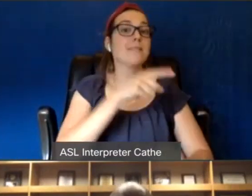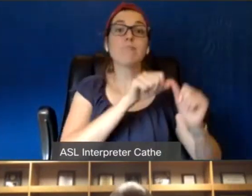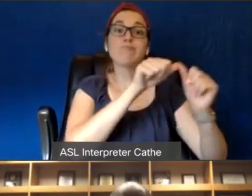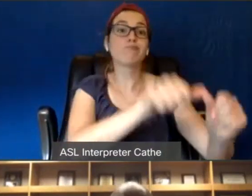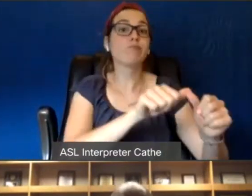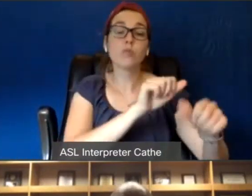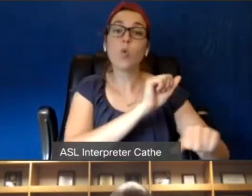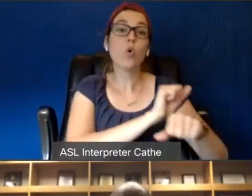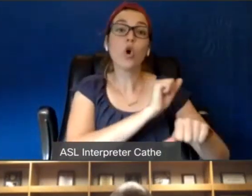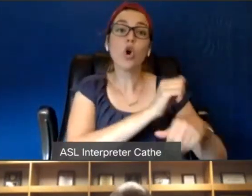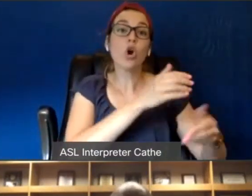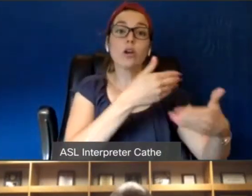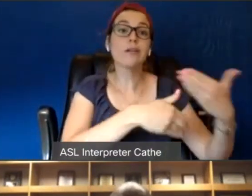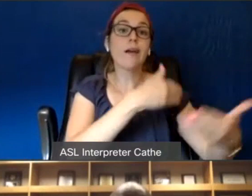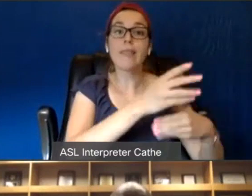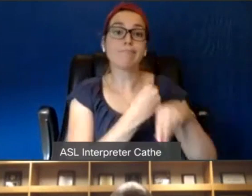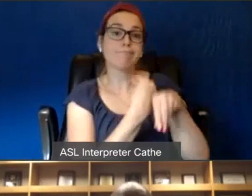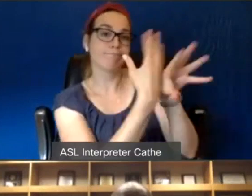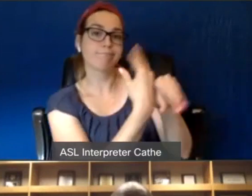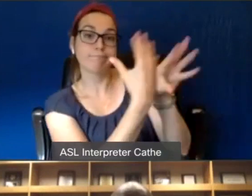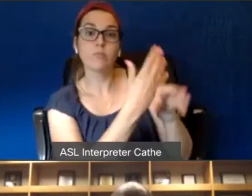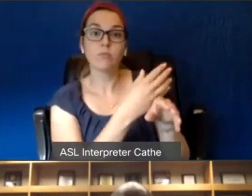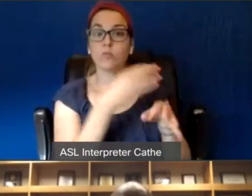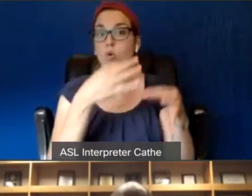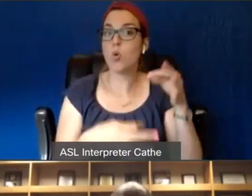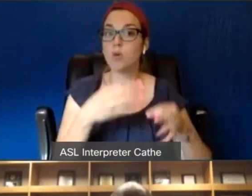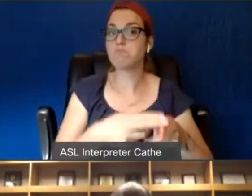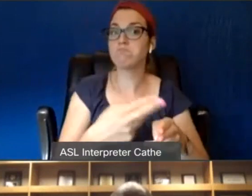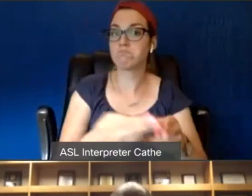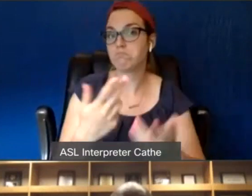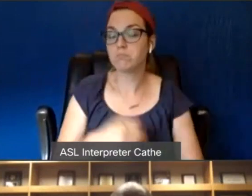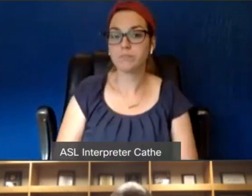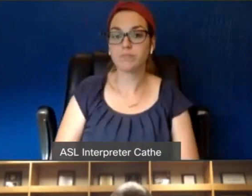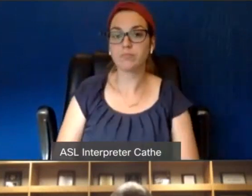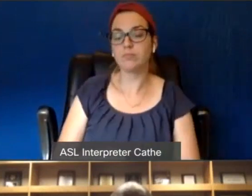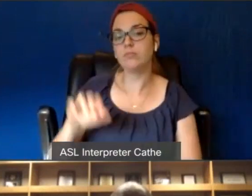I can add of real quick because I know that recently there was actually a grant approved